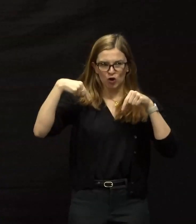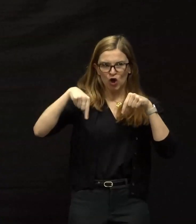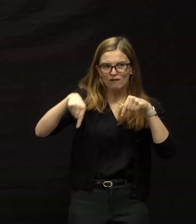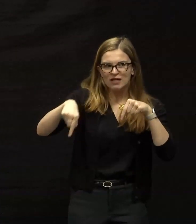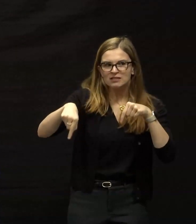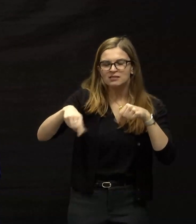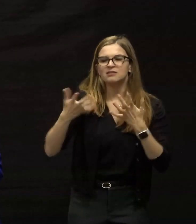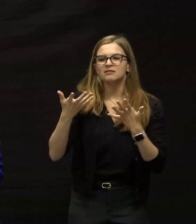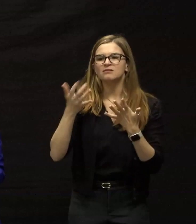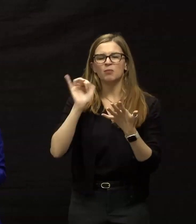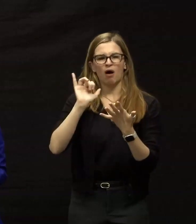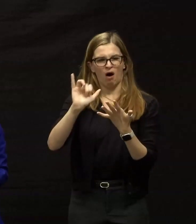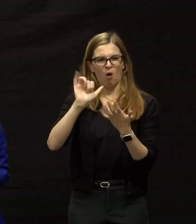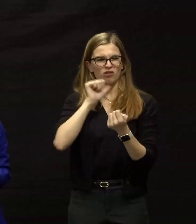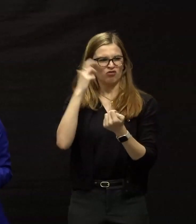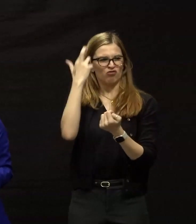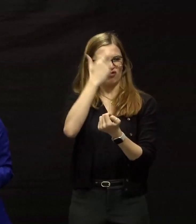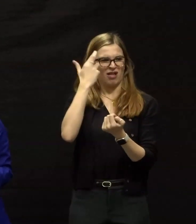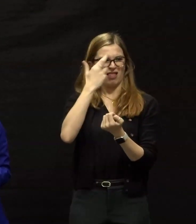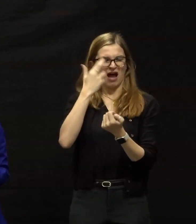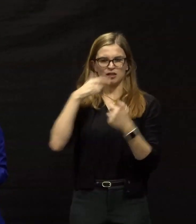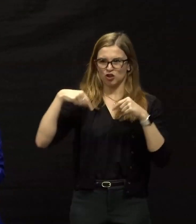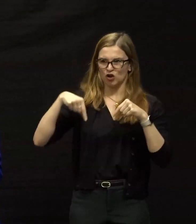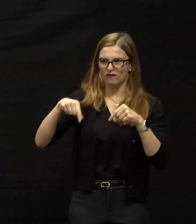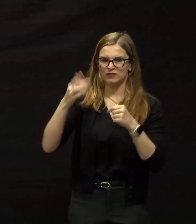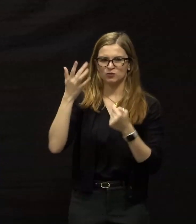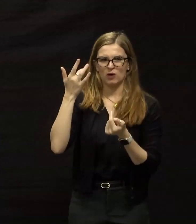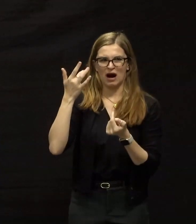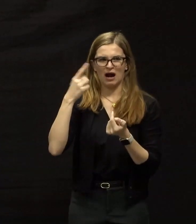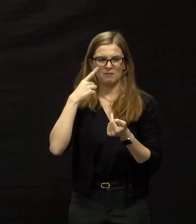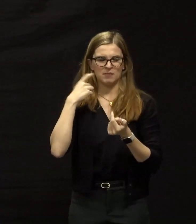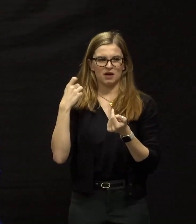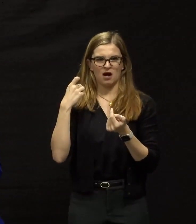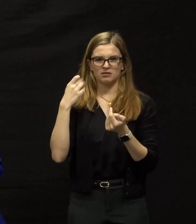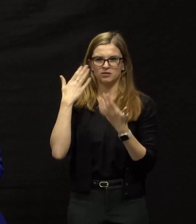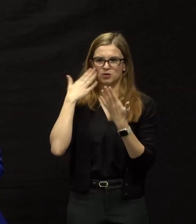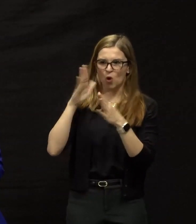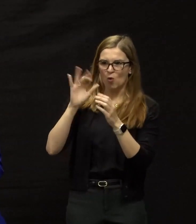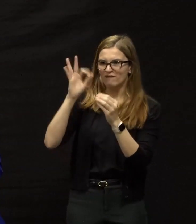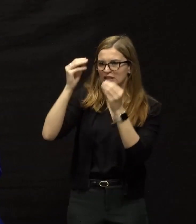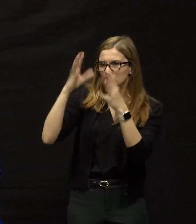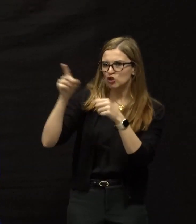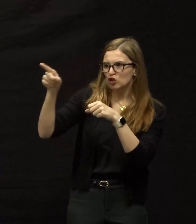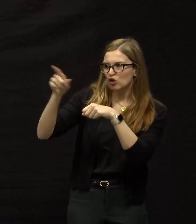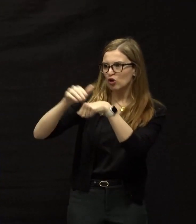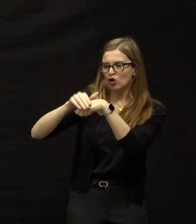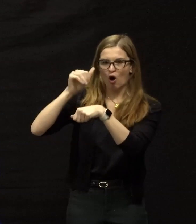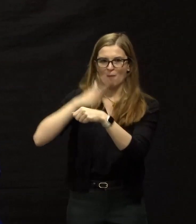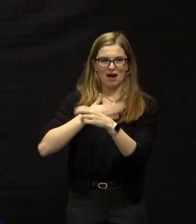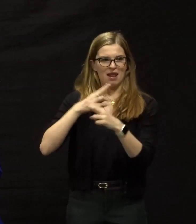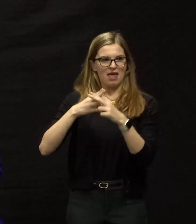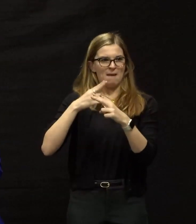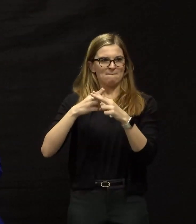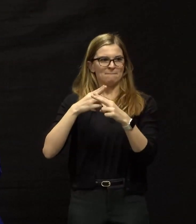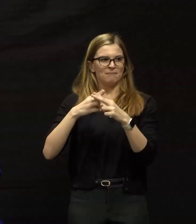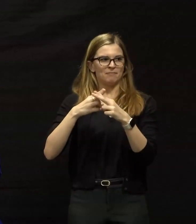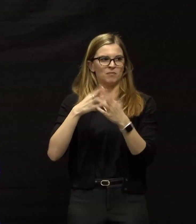And maybe they'd been nervous before and they can realize that, oh, okay, well, you know, they don't know if the teacher's,